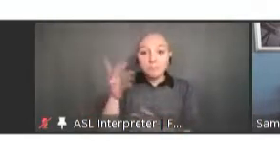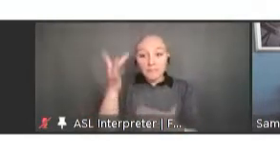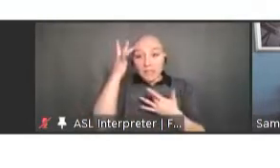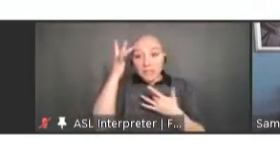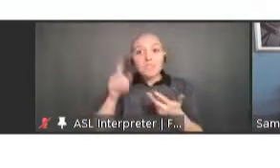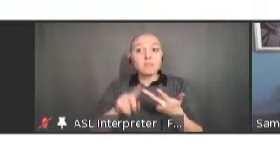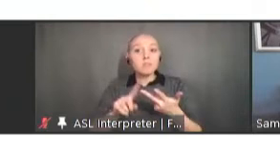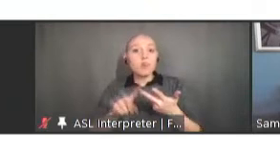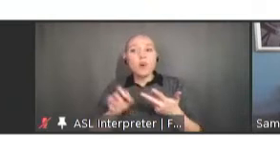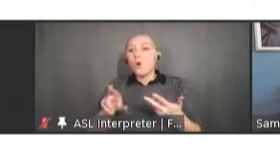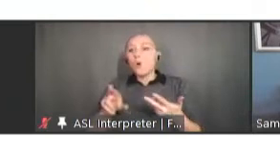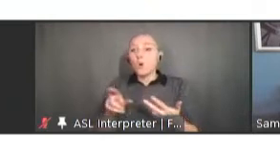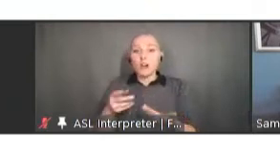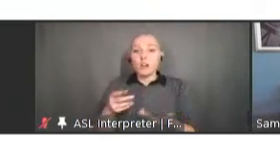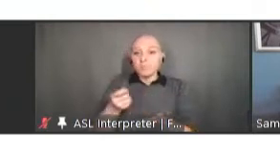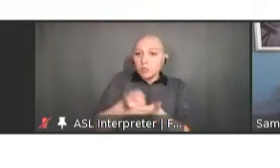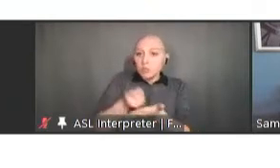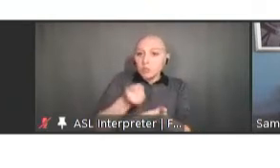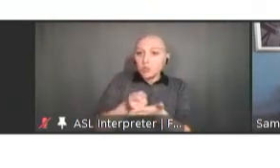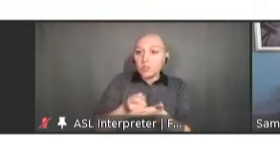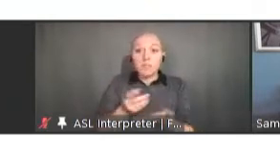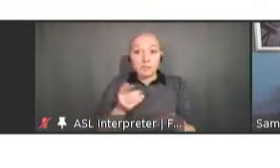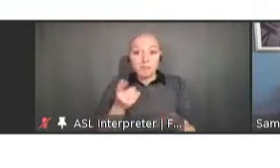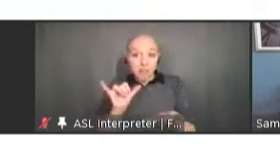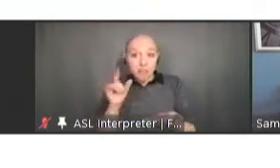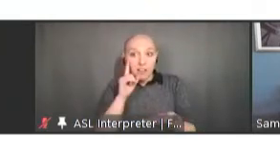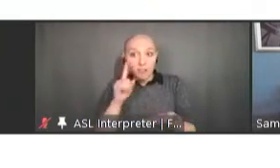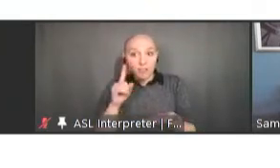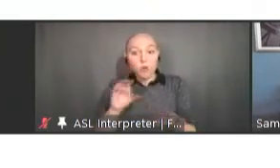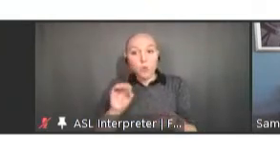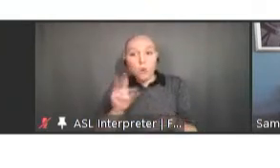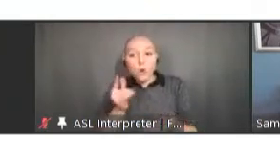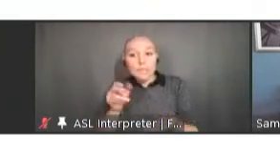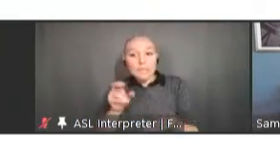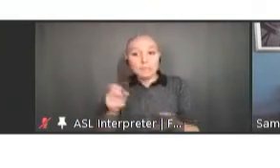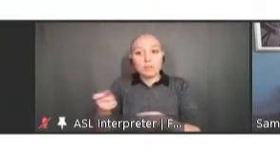transplant recipients. It's critical to study the quality and the durability of the immune